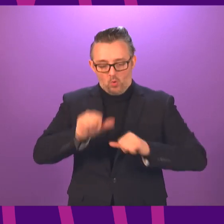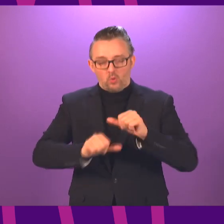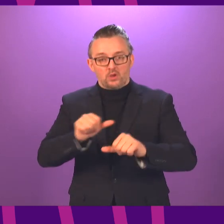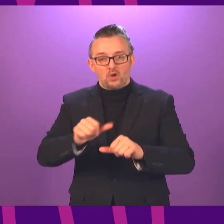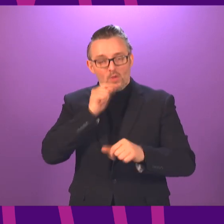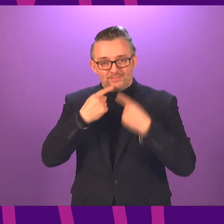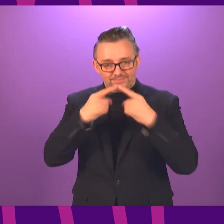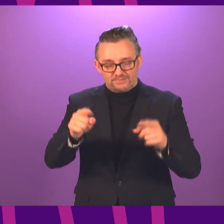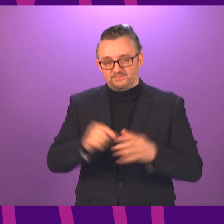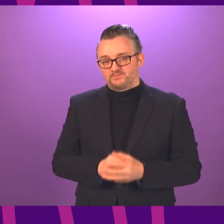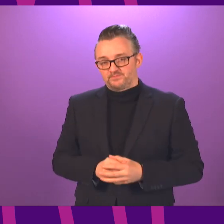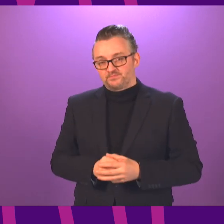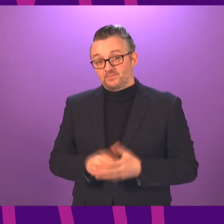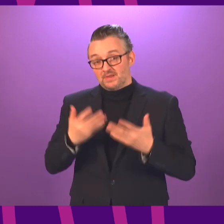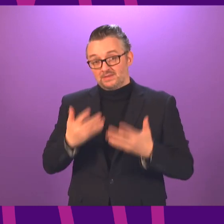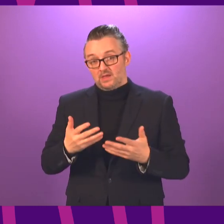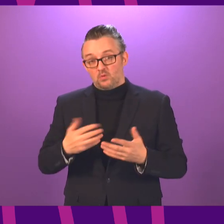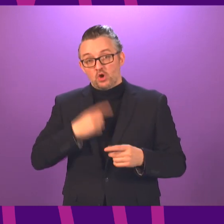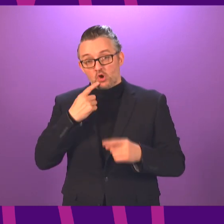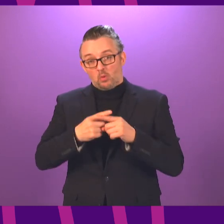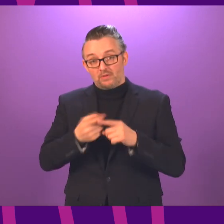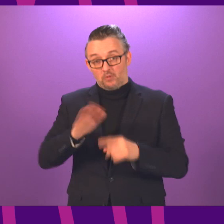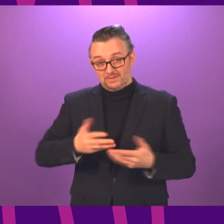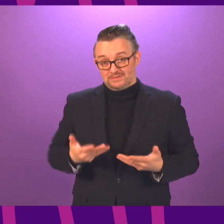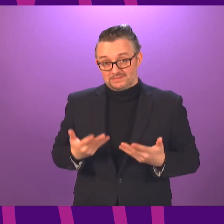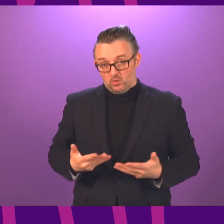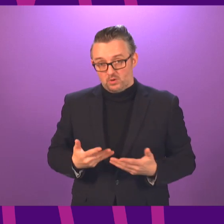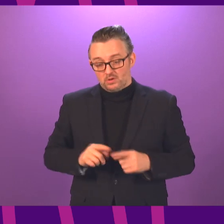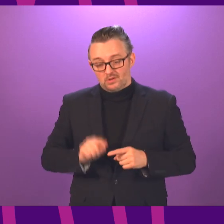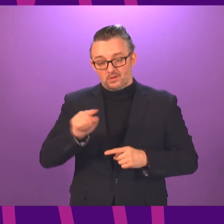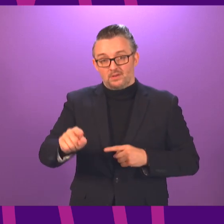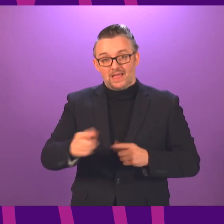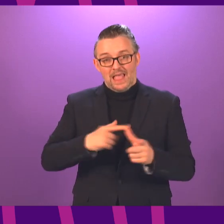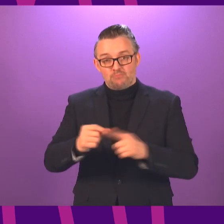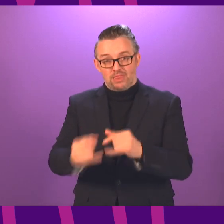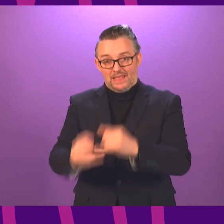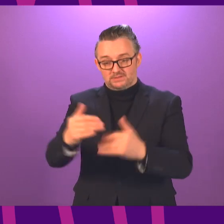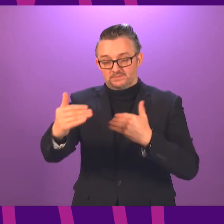Now, though, I want to set out the journey from here to the end of April. We envisage